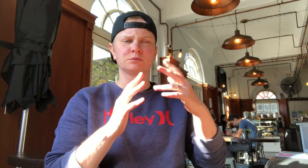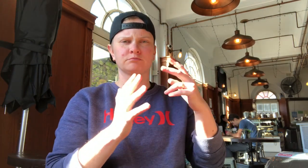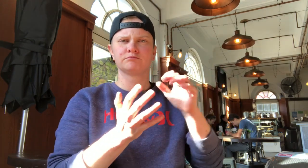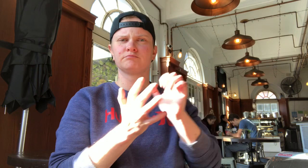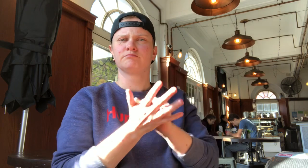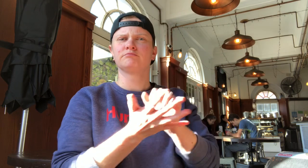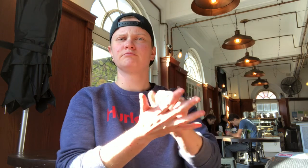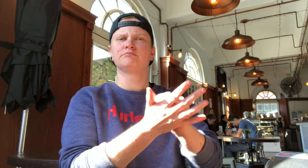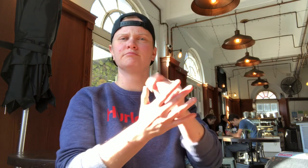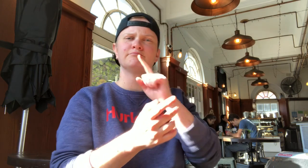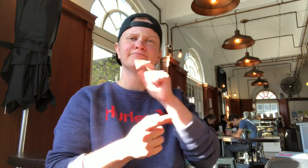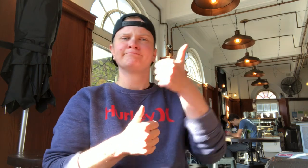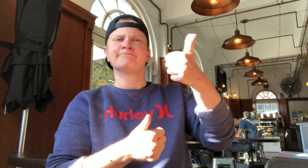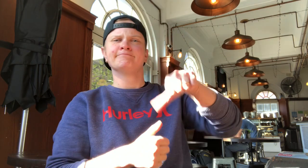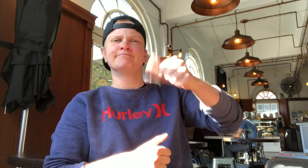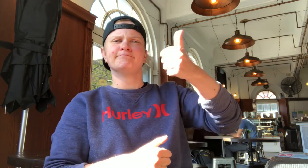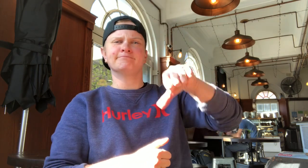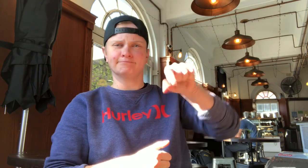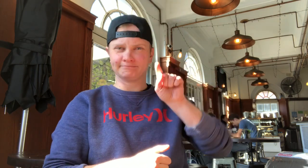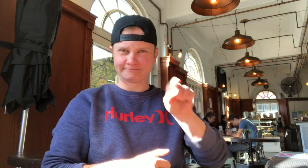based on Dr Hayes's service and his performance as a doctor.